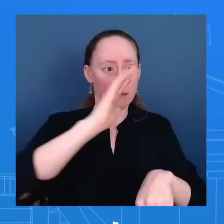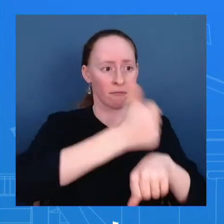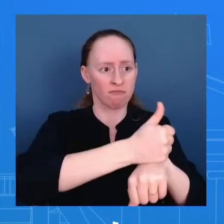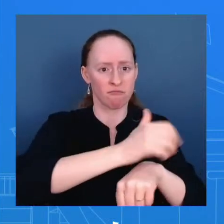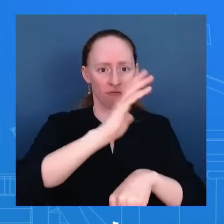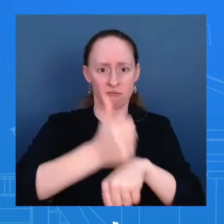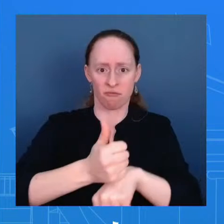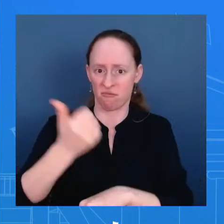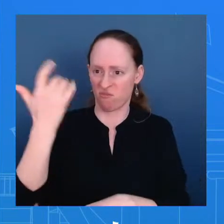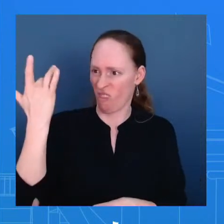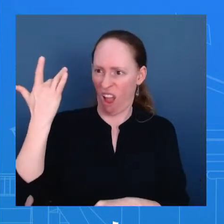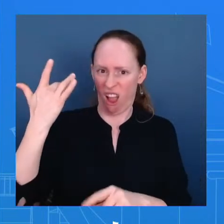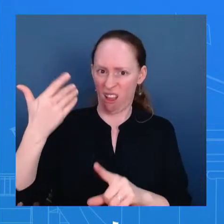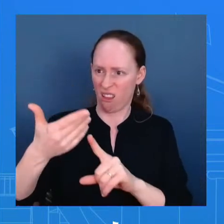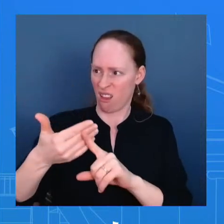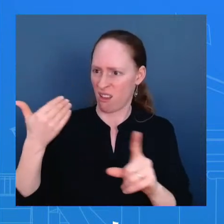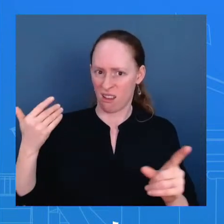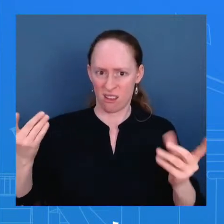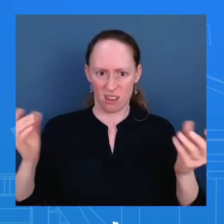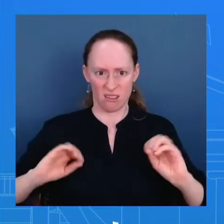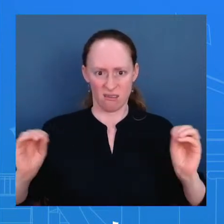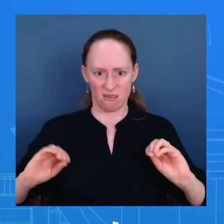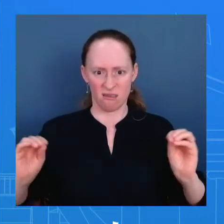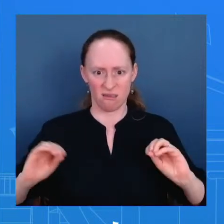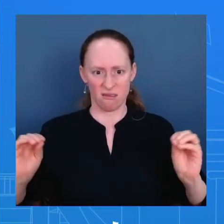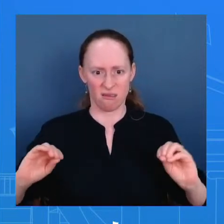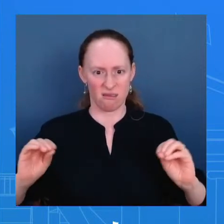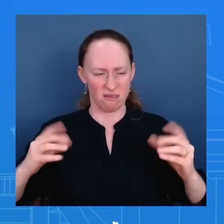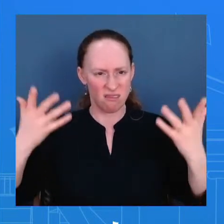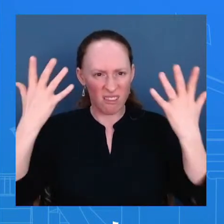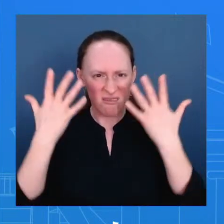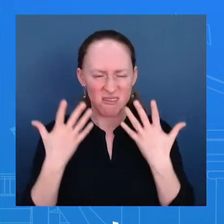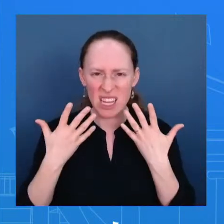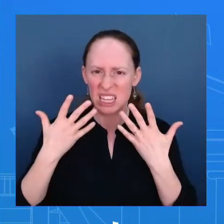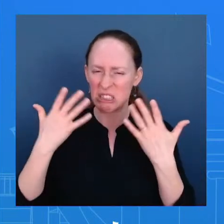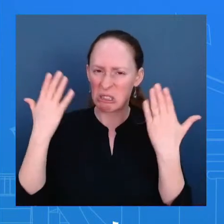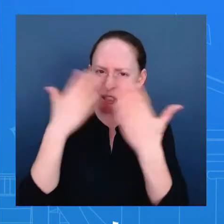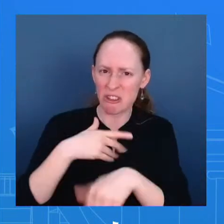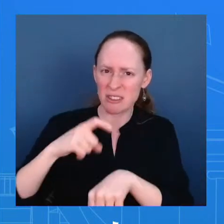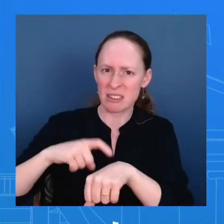and certainly the darkest period in -- in American history. So, when you step onto those grounds,